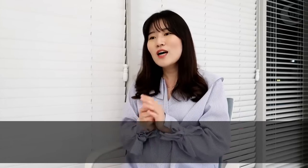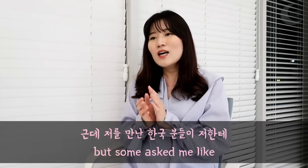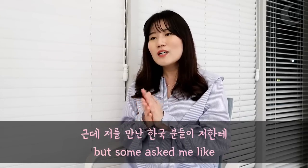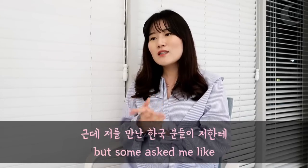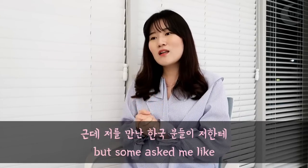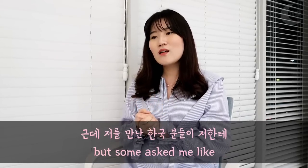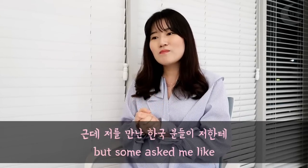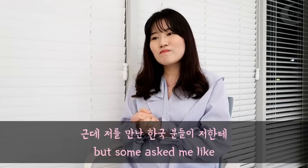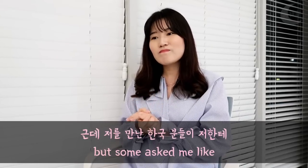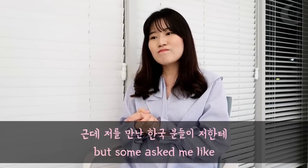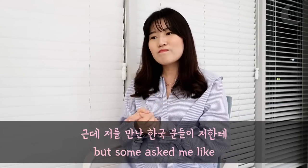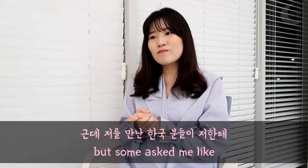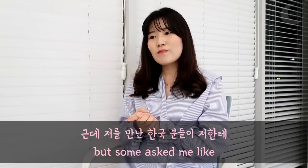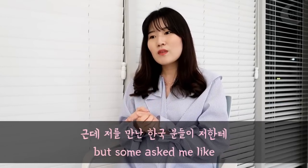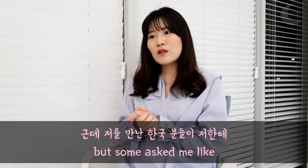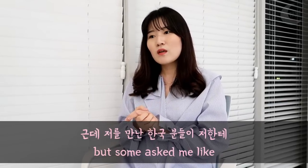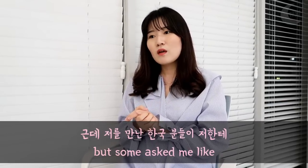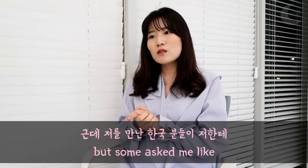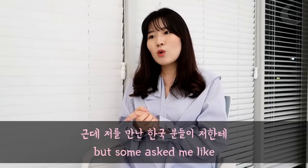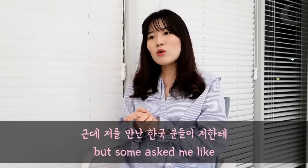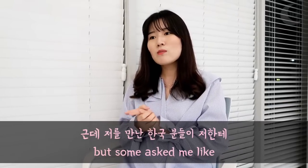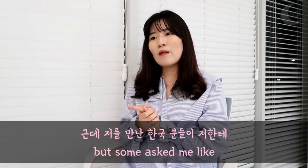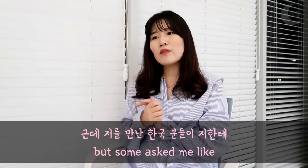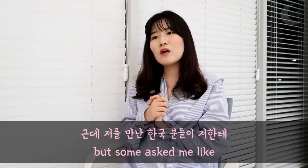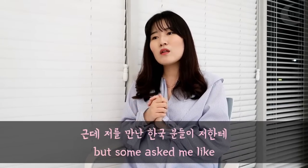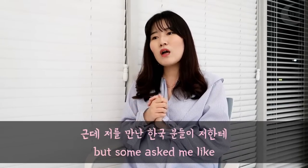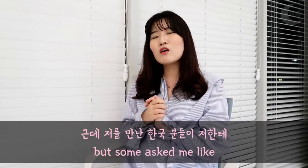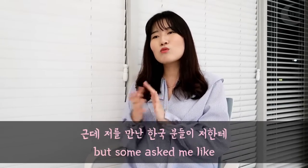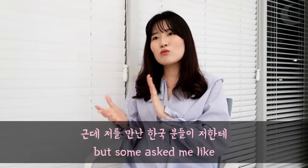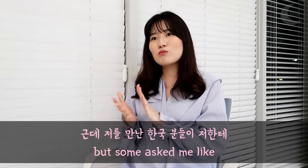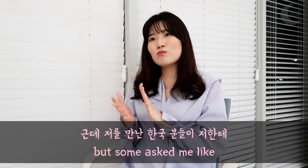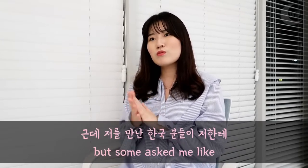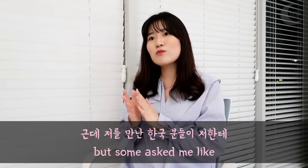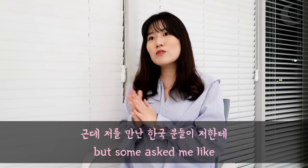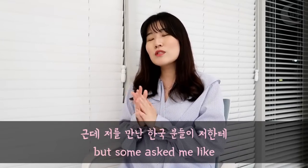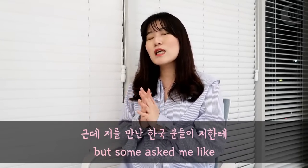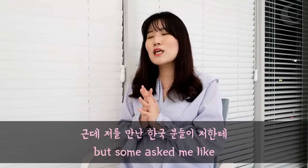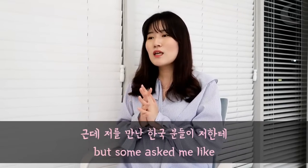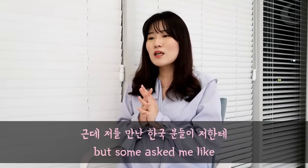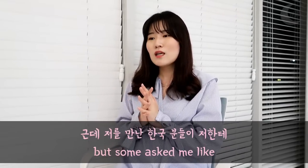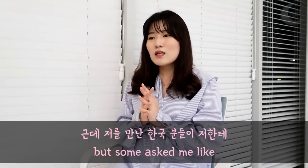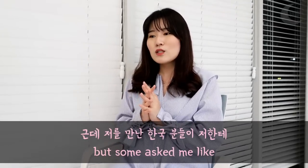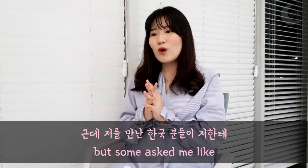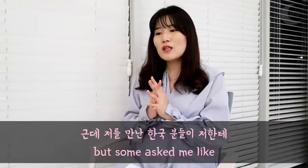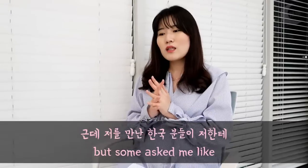but some asked me like